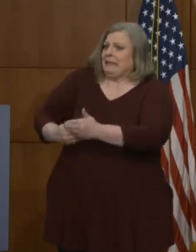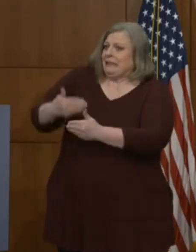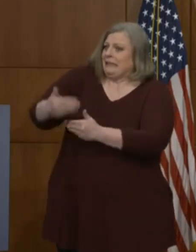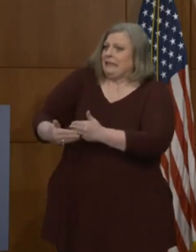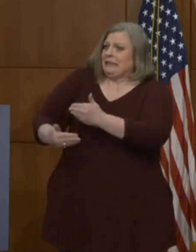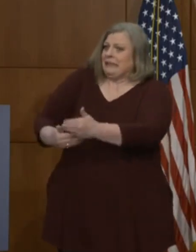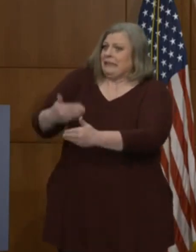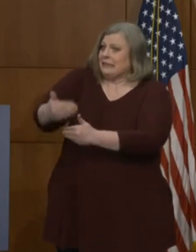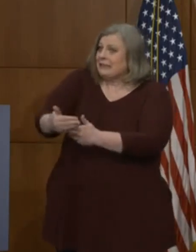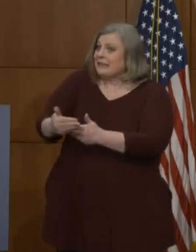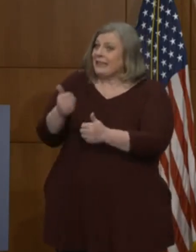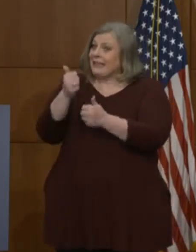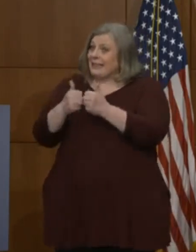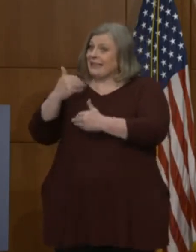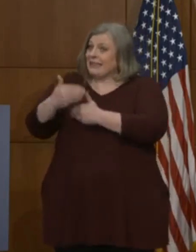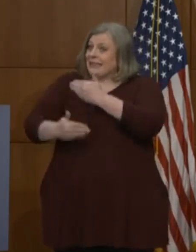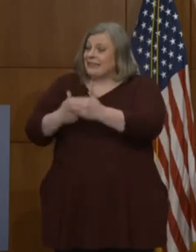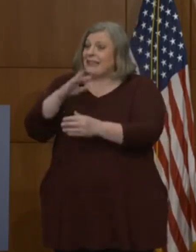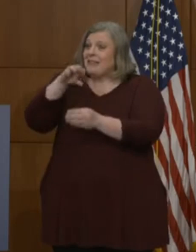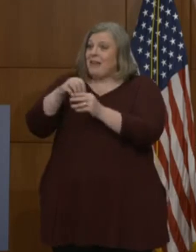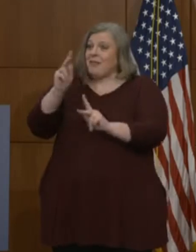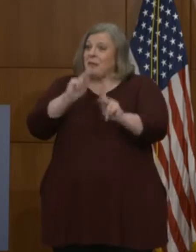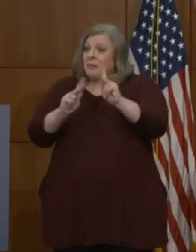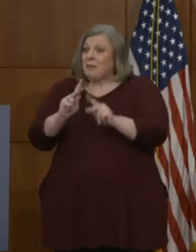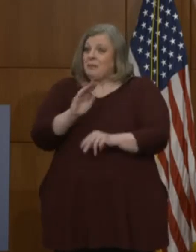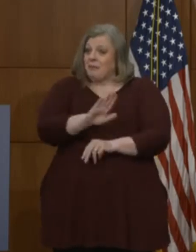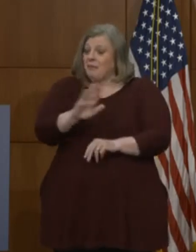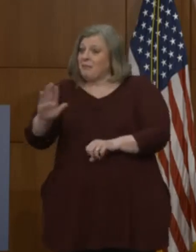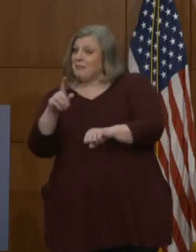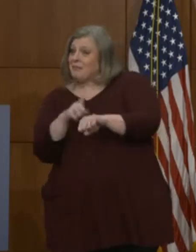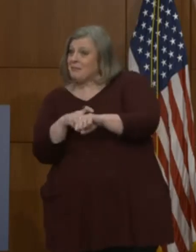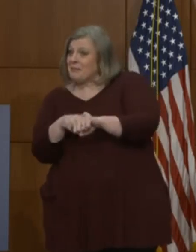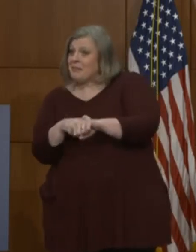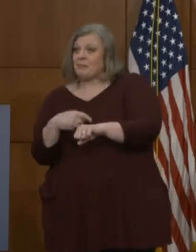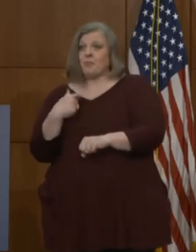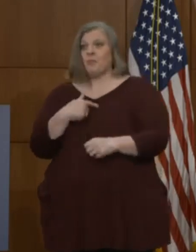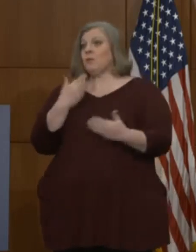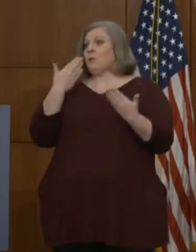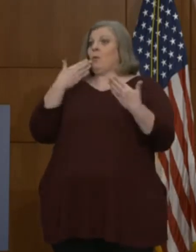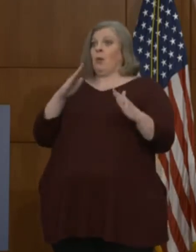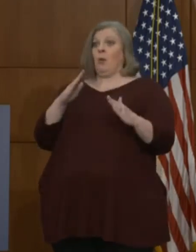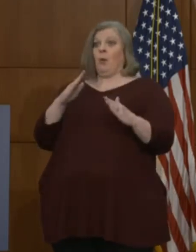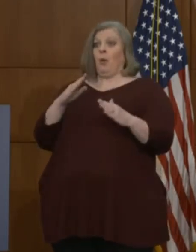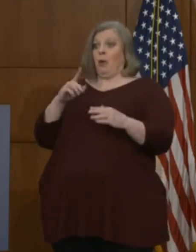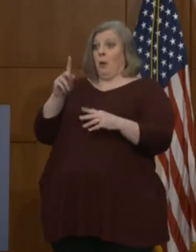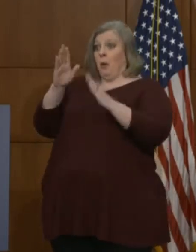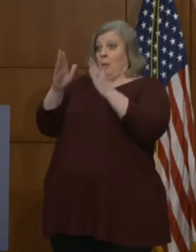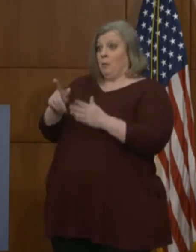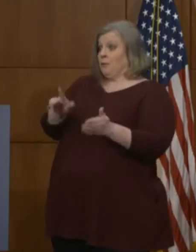REAL TIME. IT INVOLVES SEVERAL STEPS AND EACH OF THOSE STEPS STEPS AND EACH OF THOSE STEPS WHEN BEINGS AREN’T RALPH. WE WHEN BEINGS AREN’T RALPH. WE DON’T KNOW ABOUT SOMEONE’S